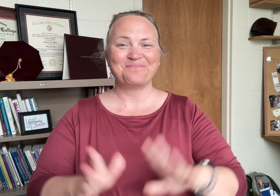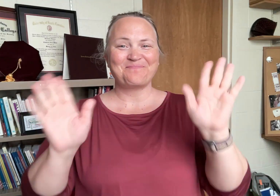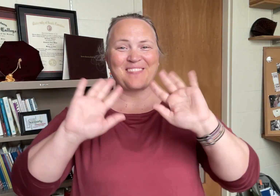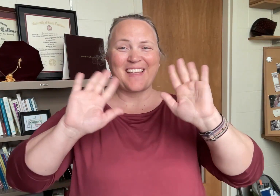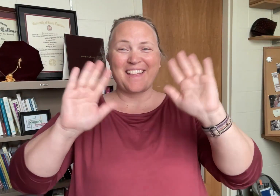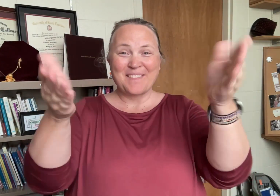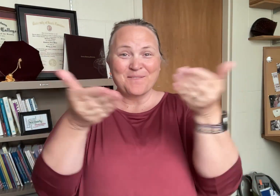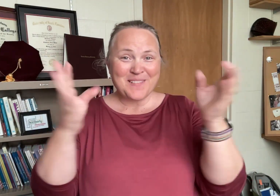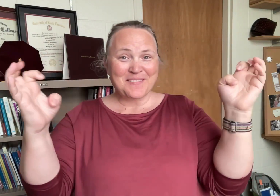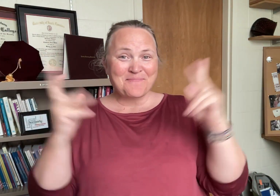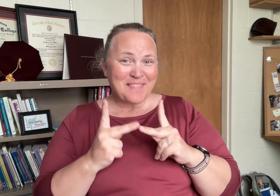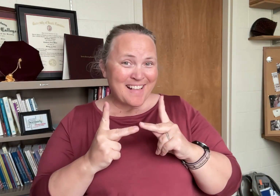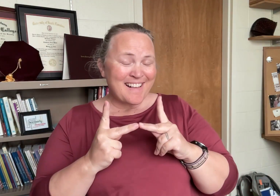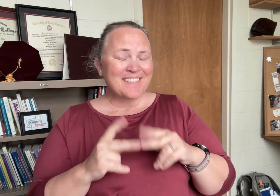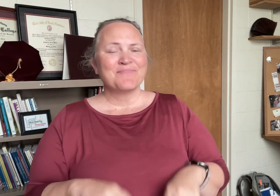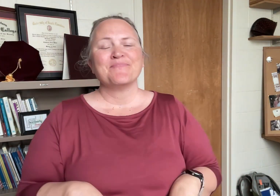Hey, and welcome back to the channel.